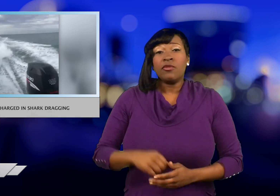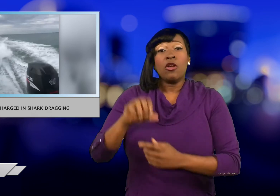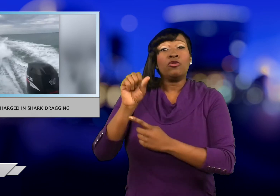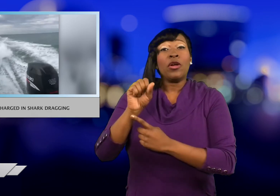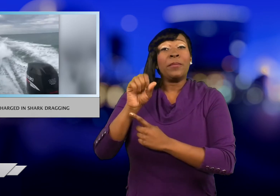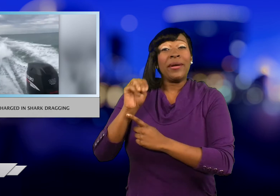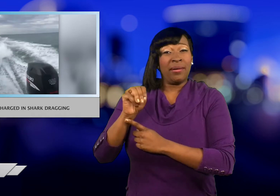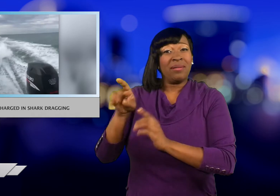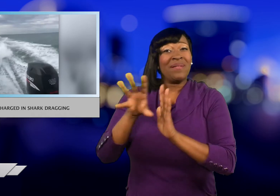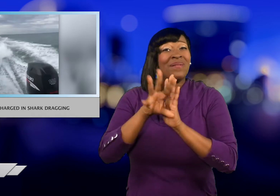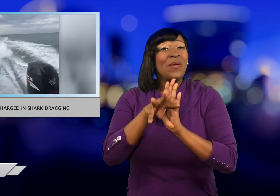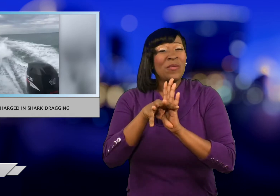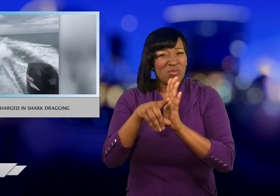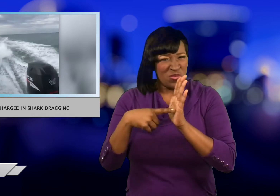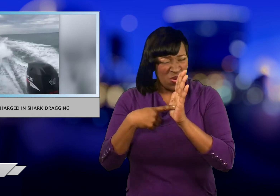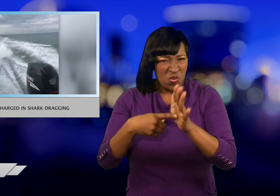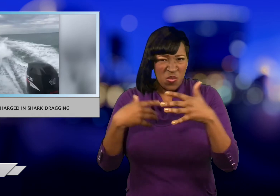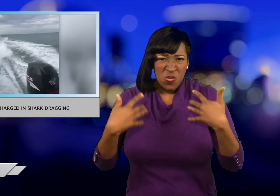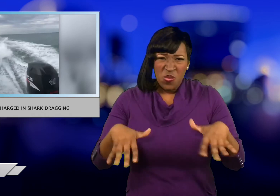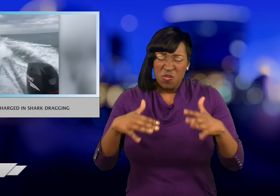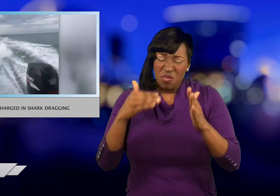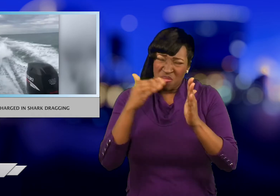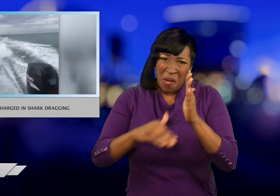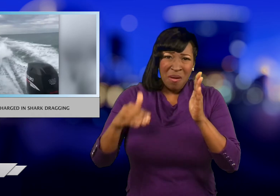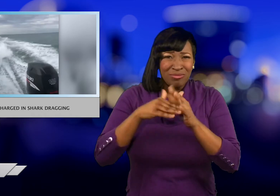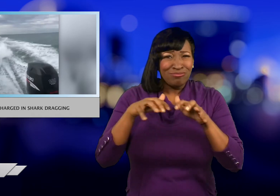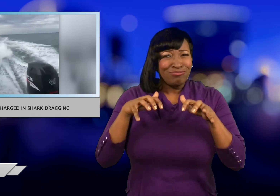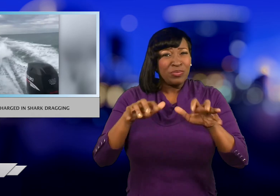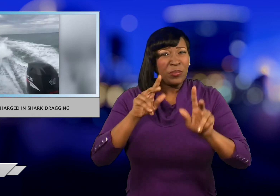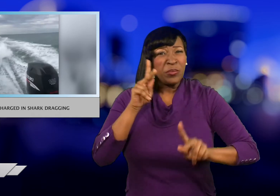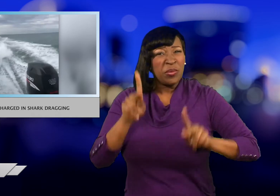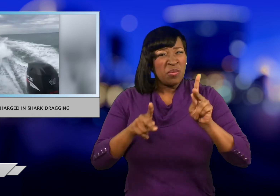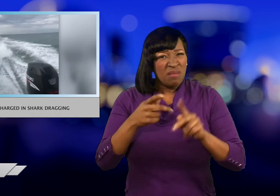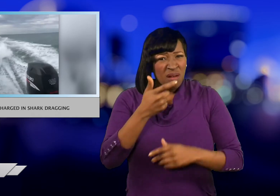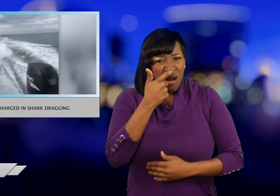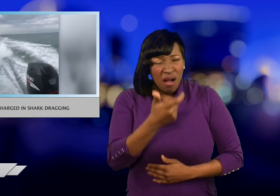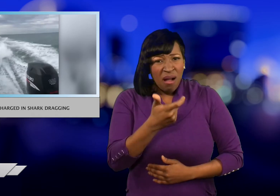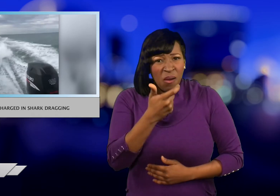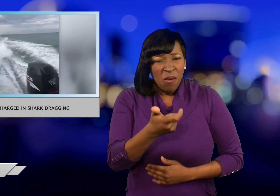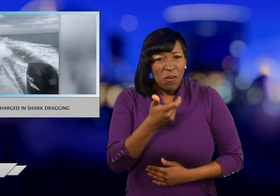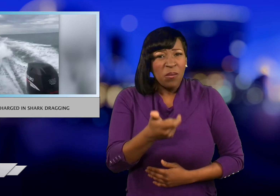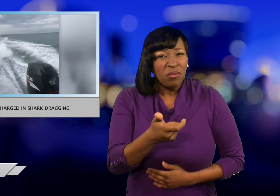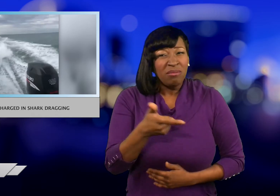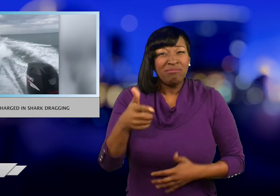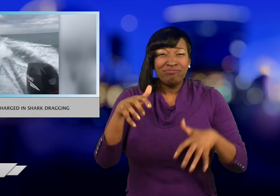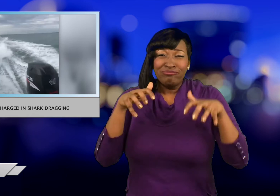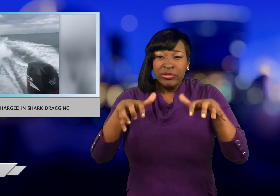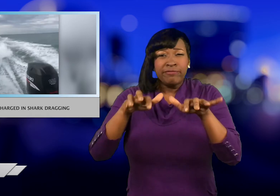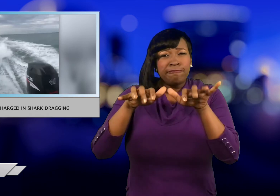The video racked up thousands of views on